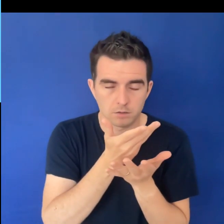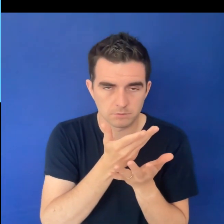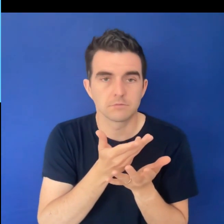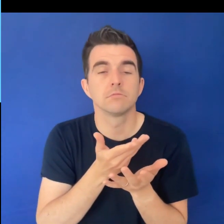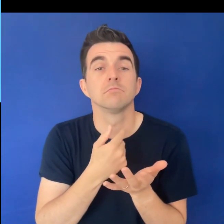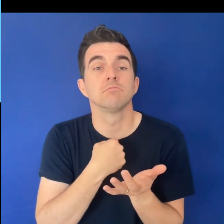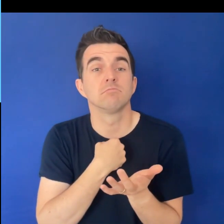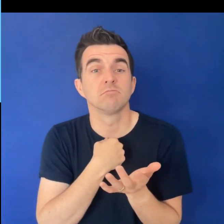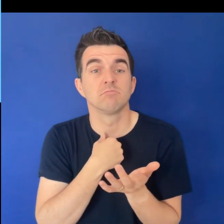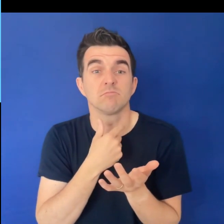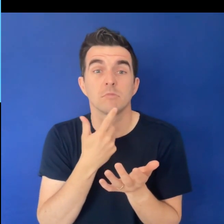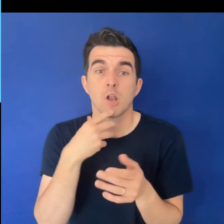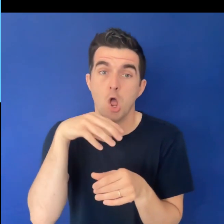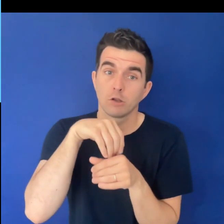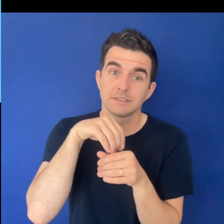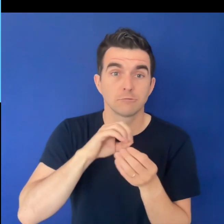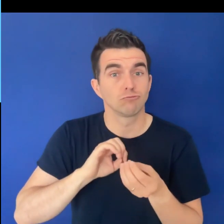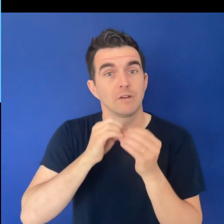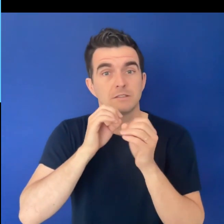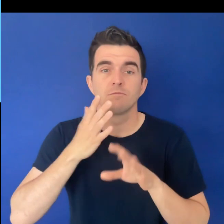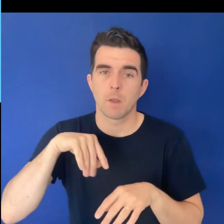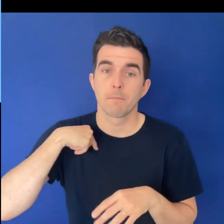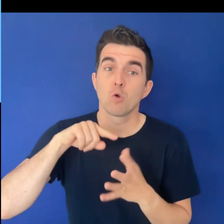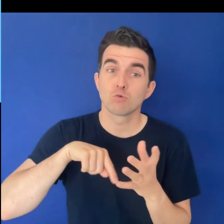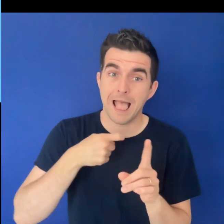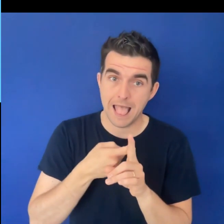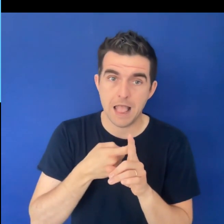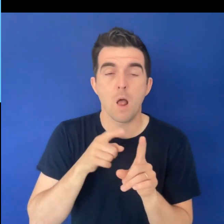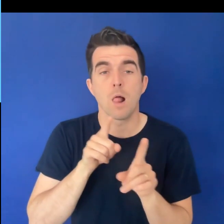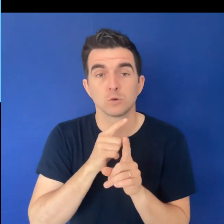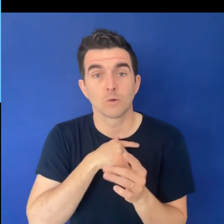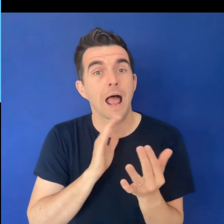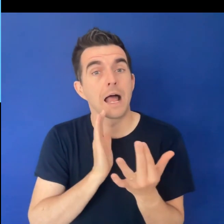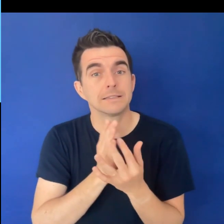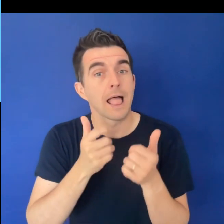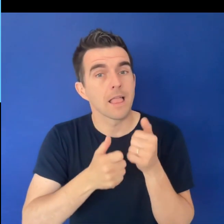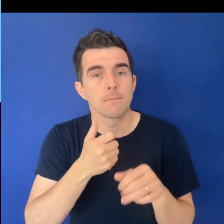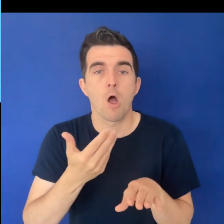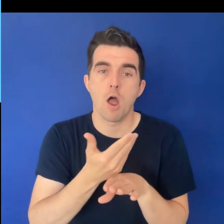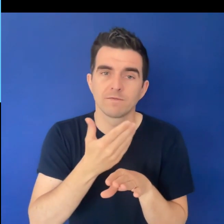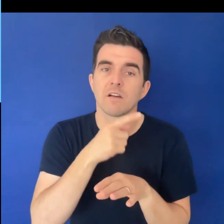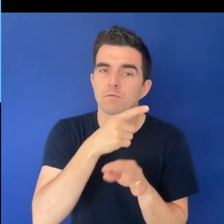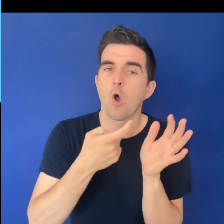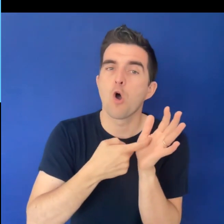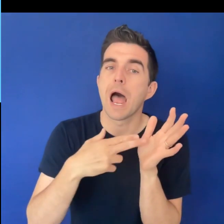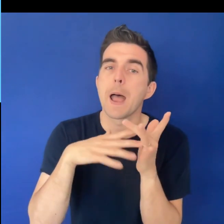and content creator from the UK, as well as being the Accessible Gaming Officer for RNIB,